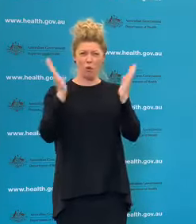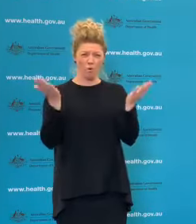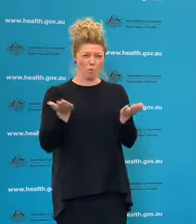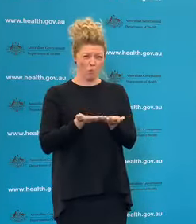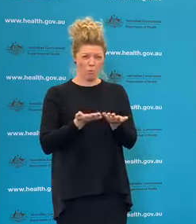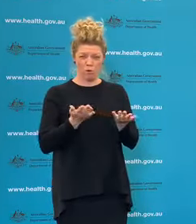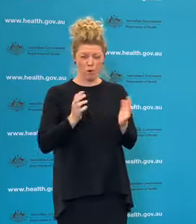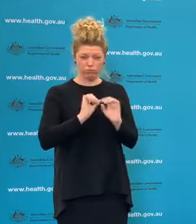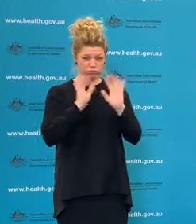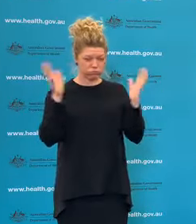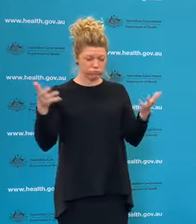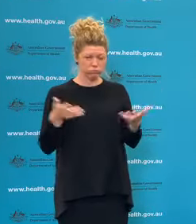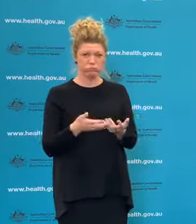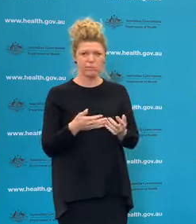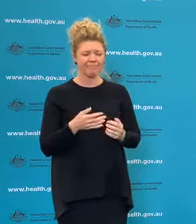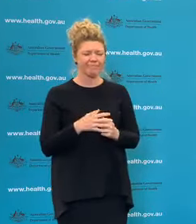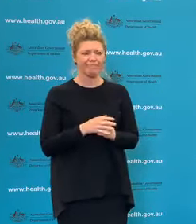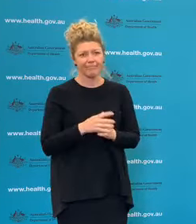that other aged care facilitates will have outbreaks,